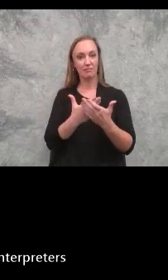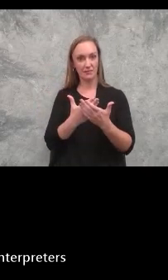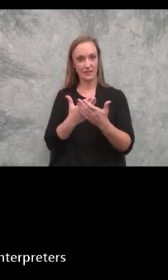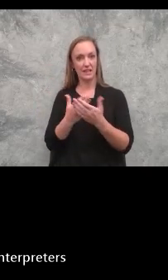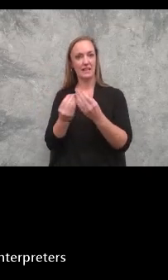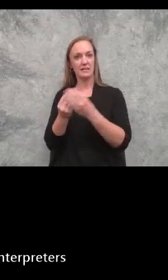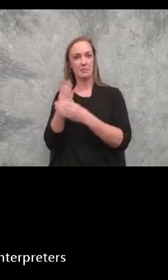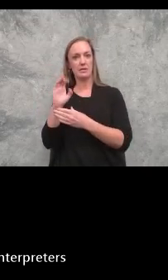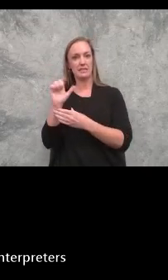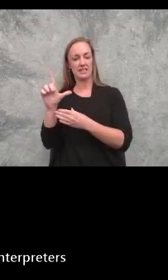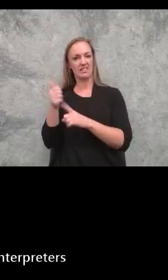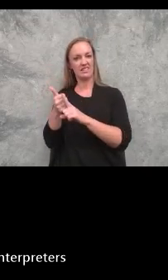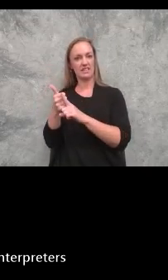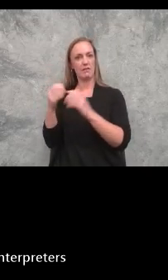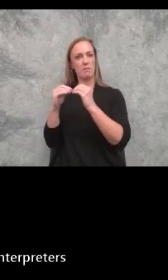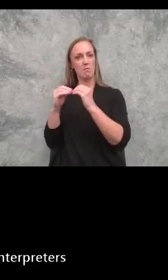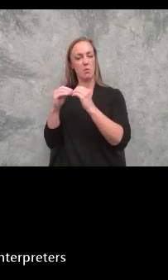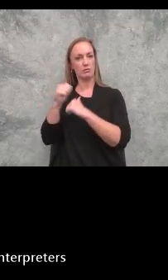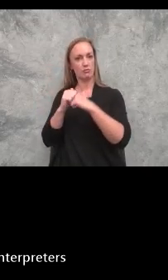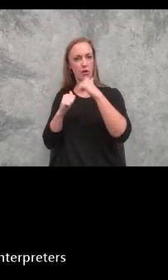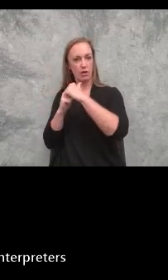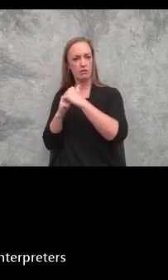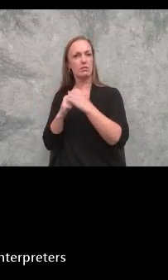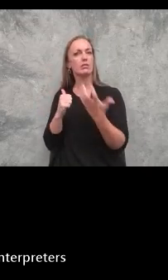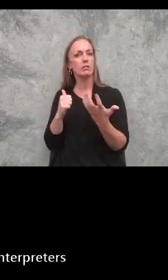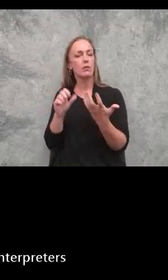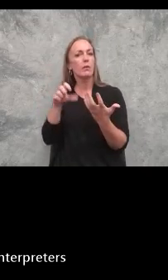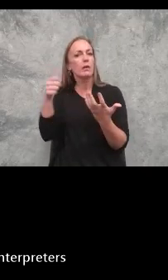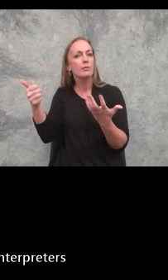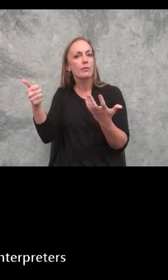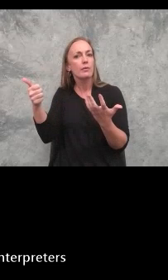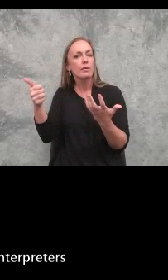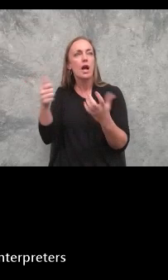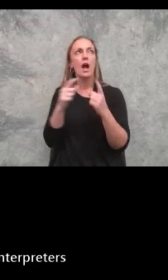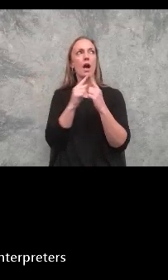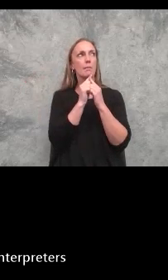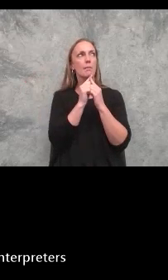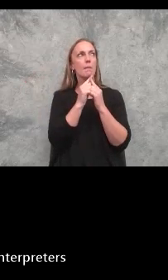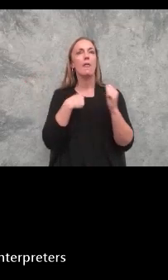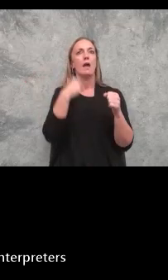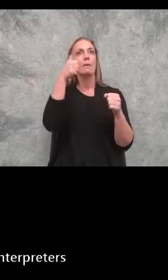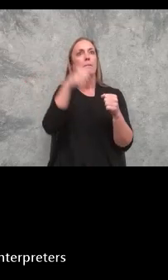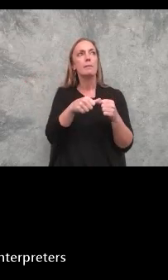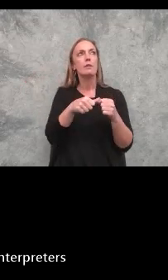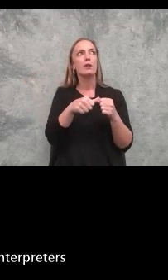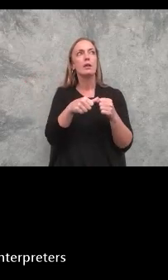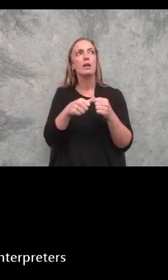cell had more structure. What else?” “Um I remember that the plant cell